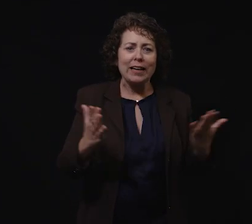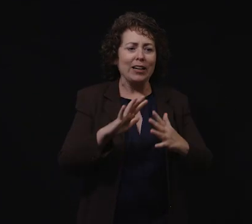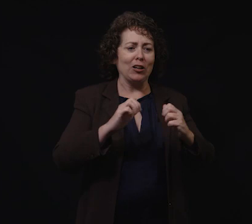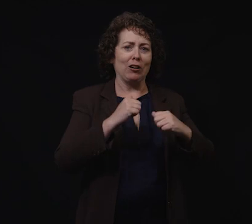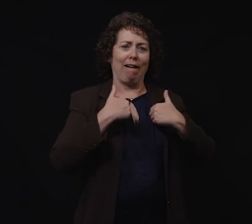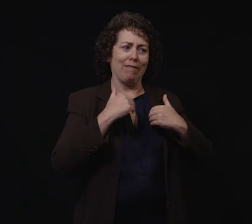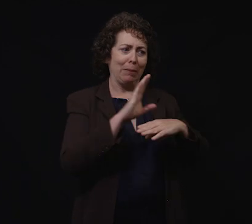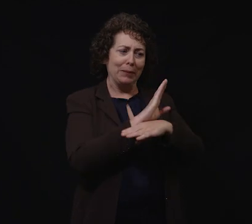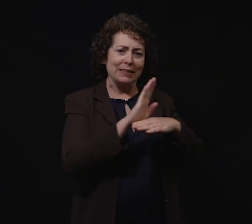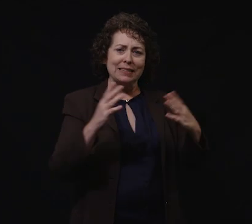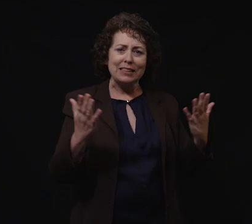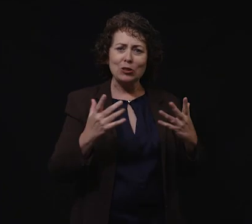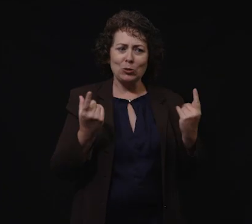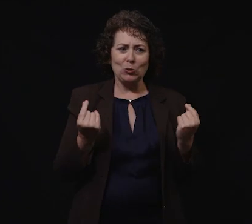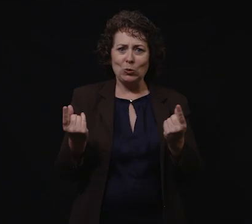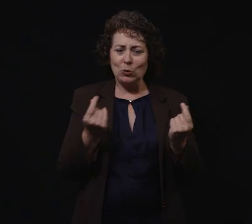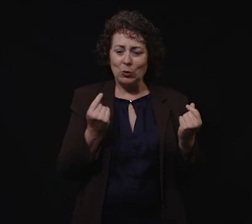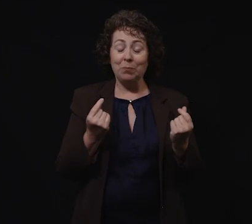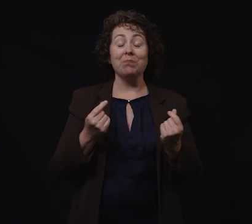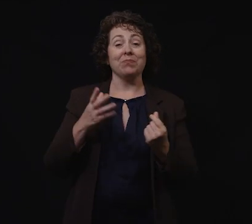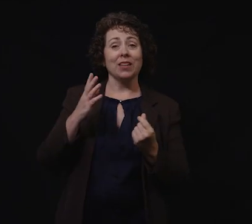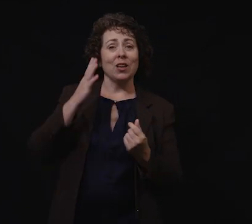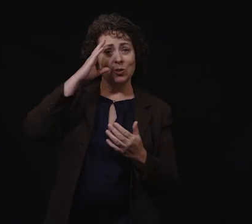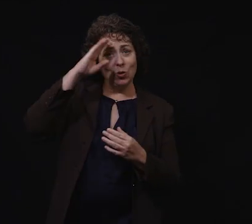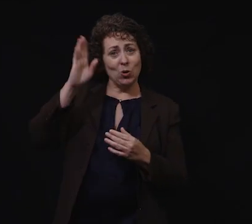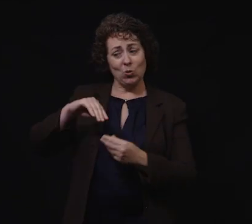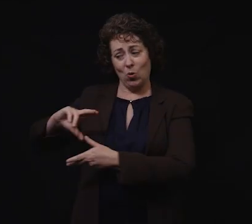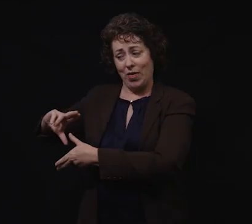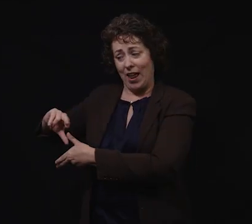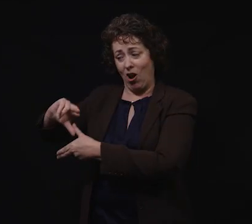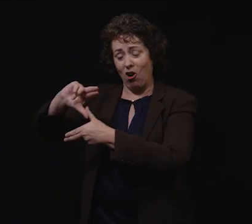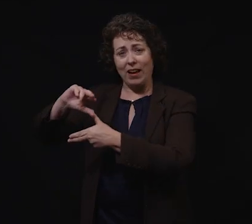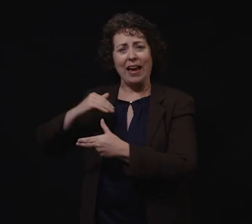Clearly we are faced with two tracks. You've heard that from the staff the executive team